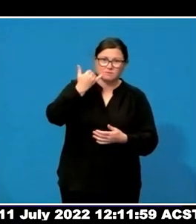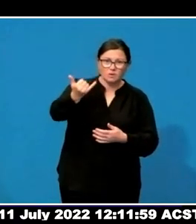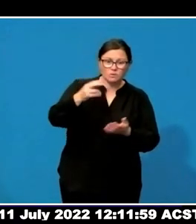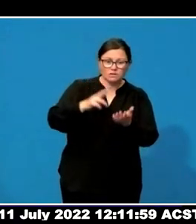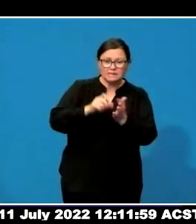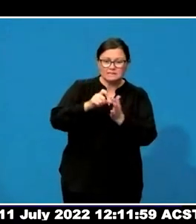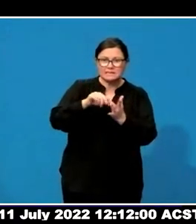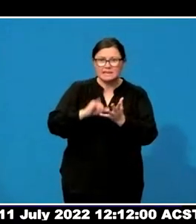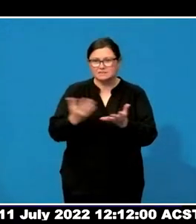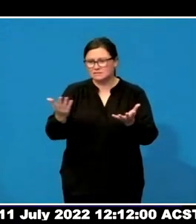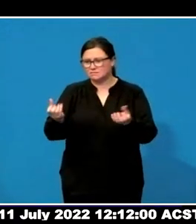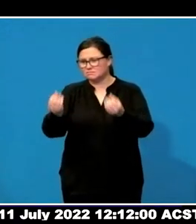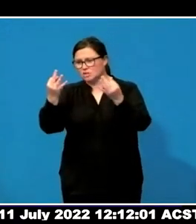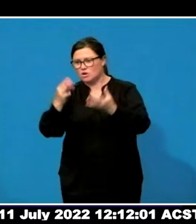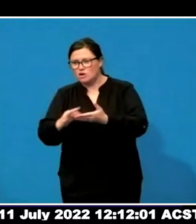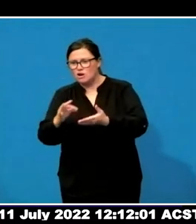in Tennant Creek from the NDIS?